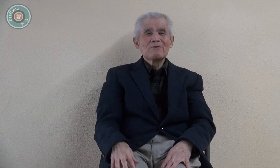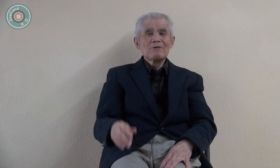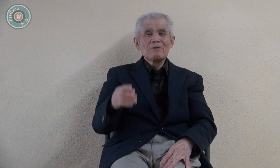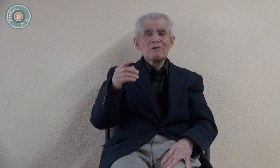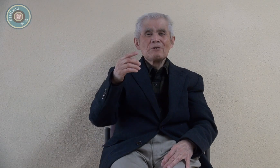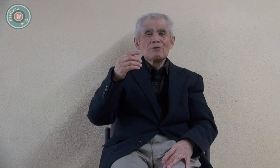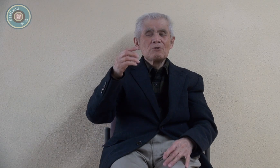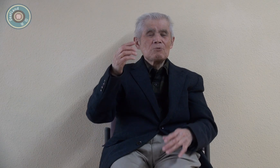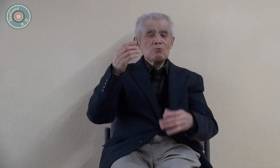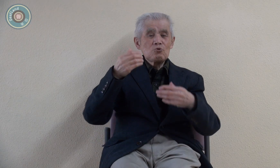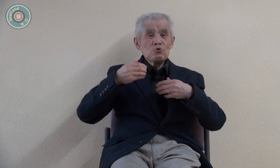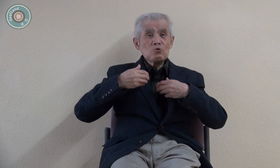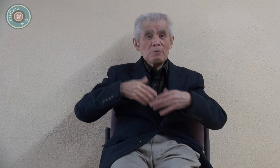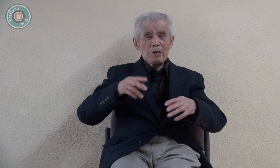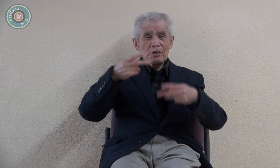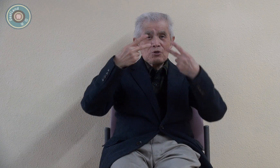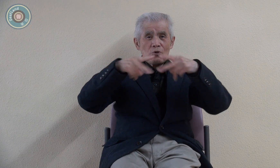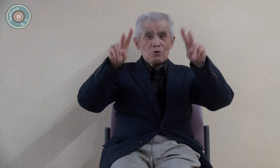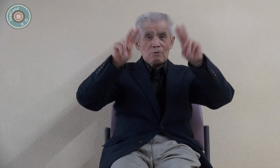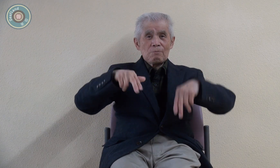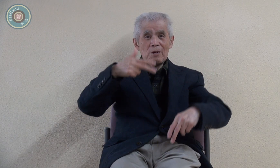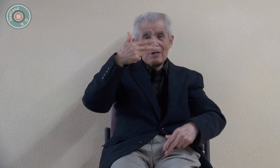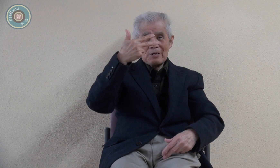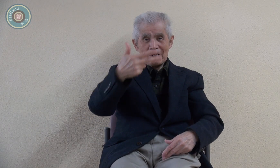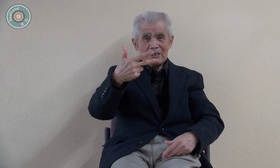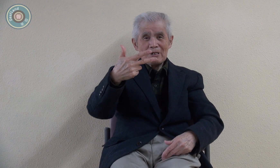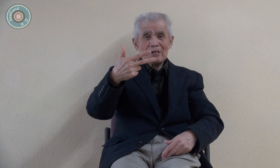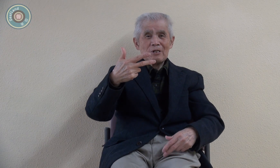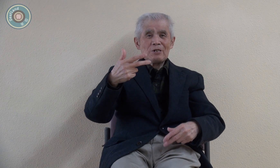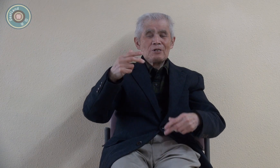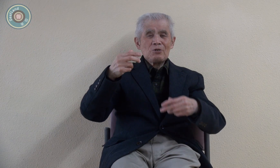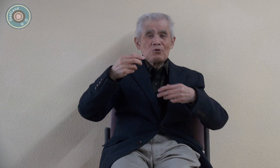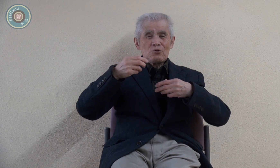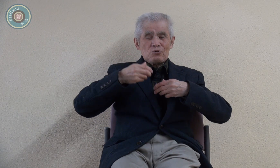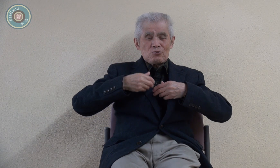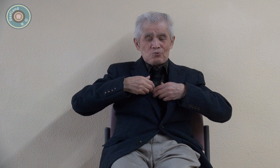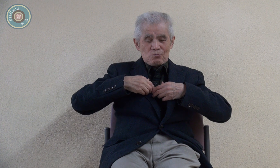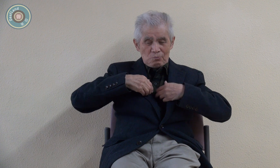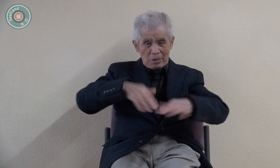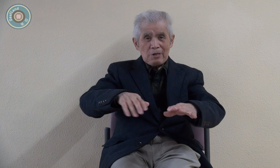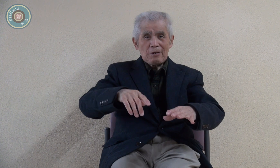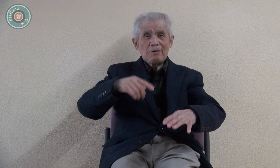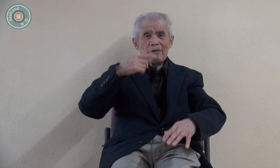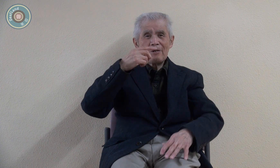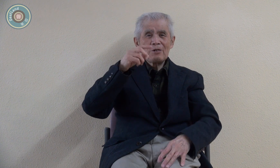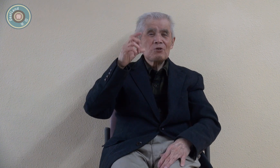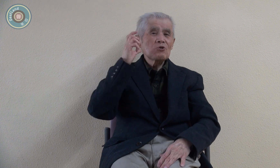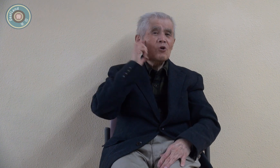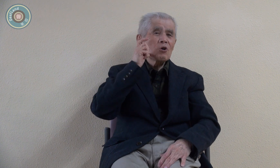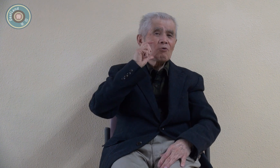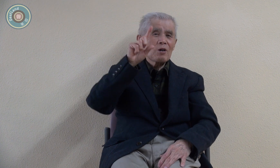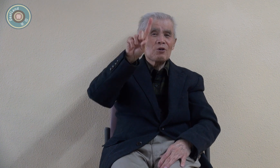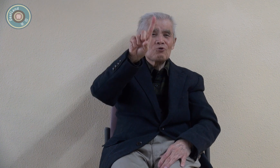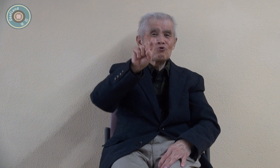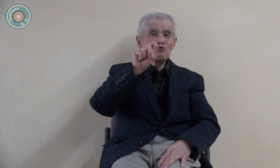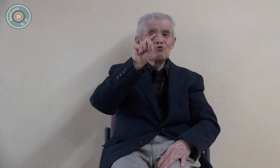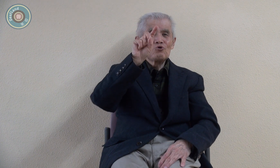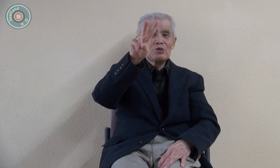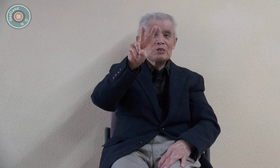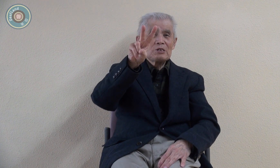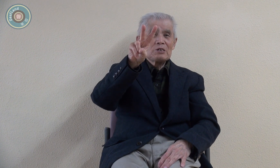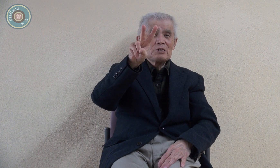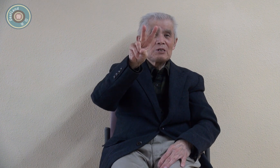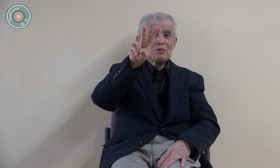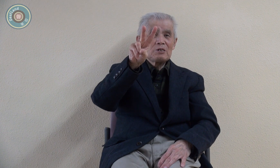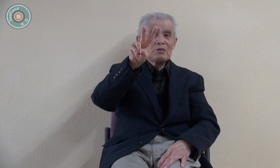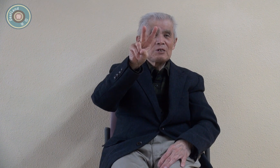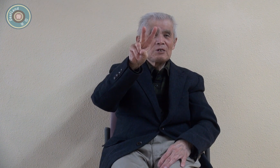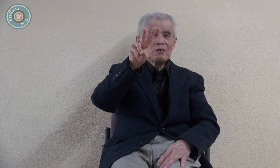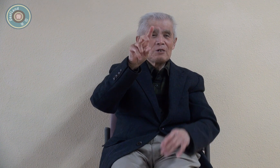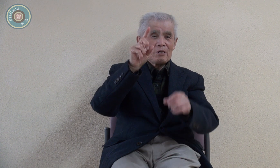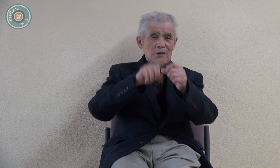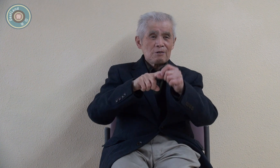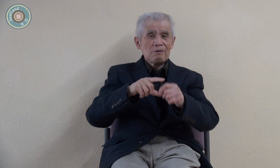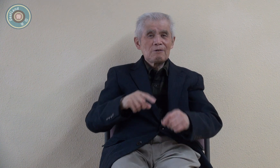I was born in Hiroshima City in 1937